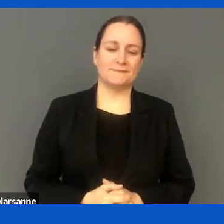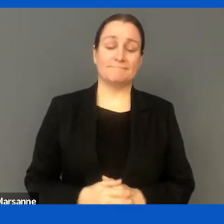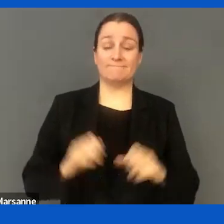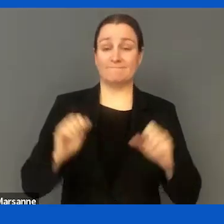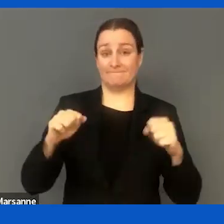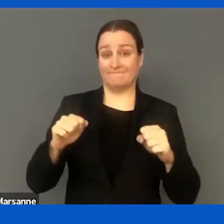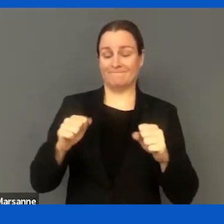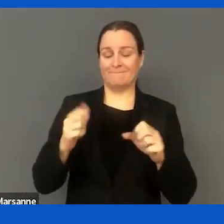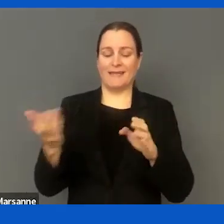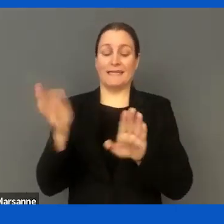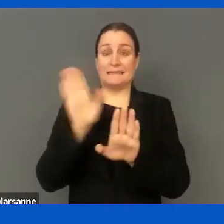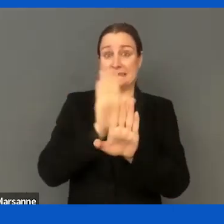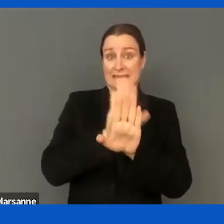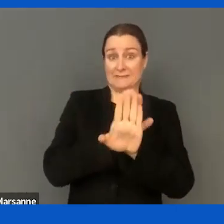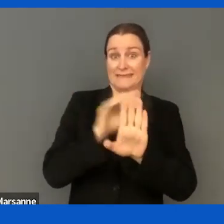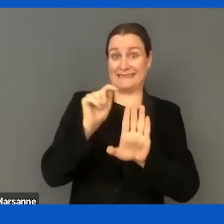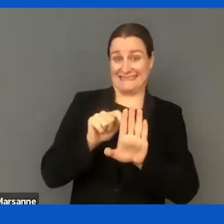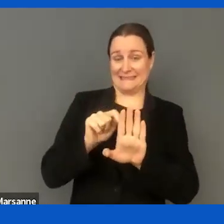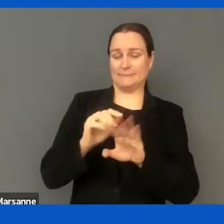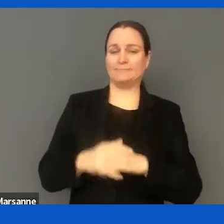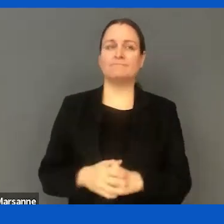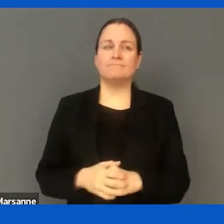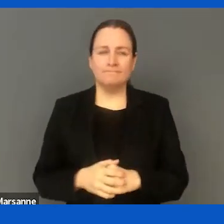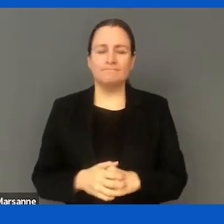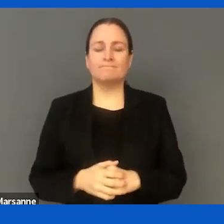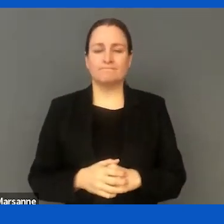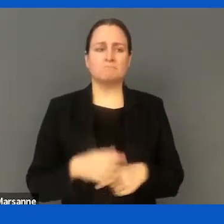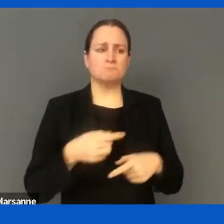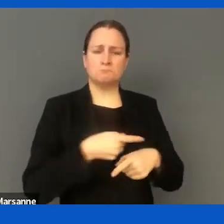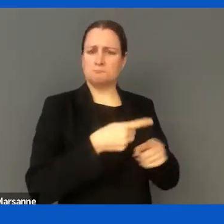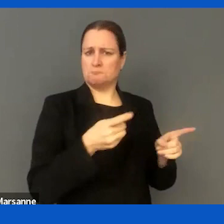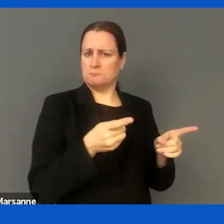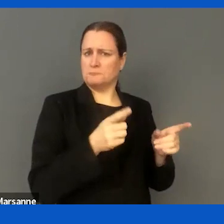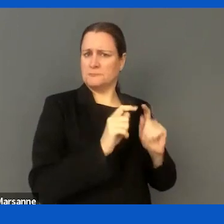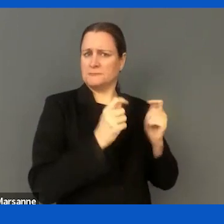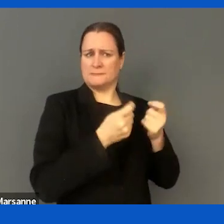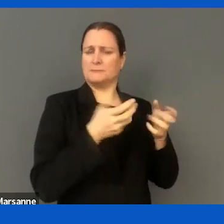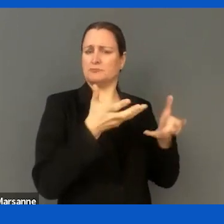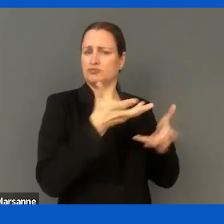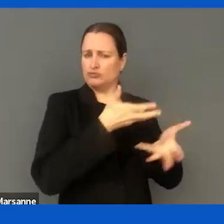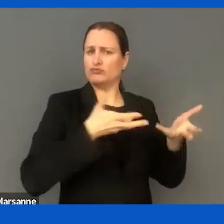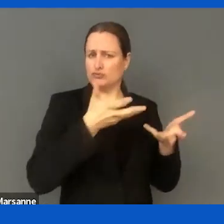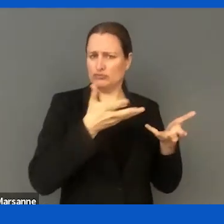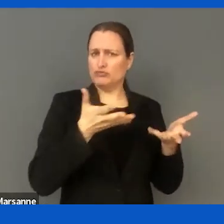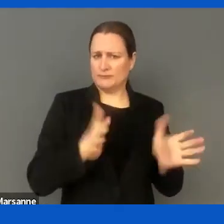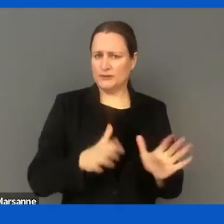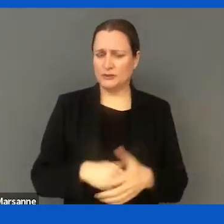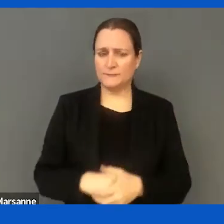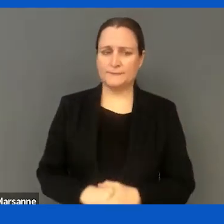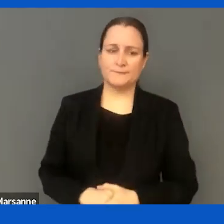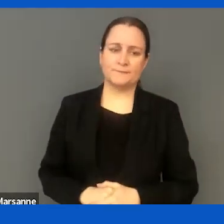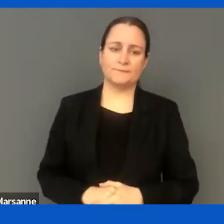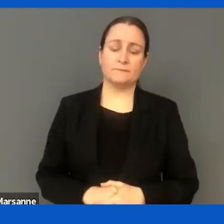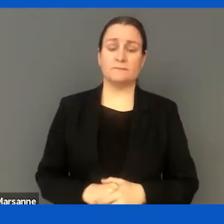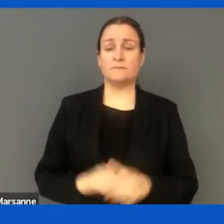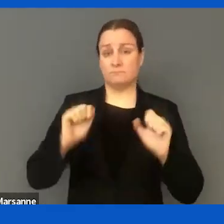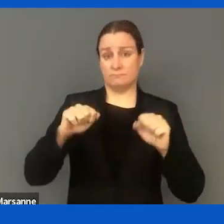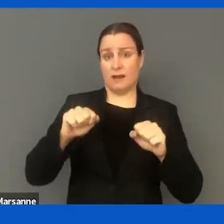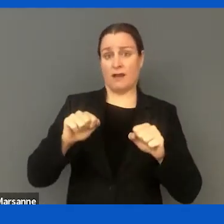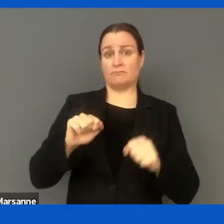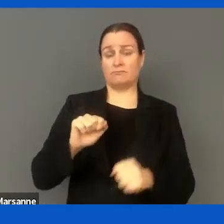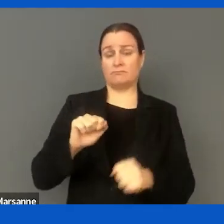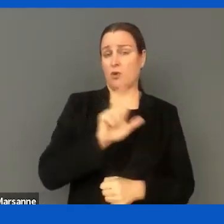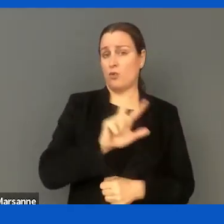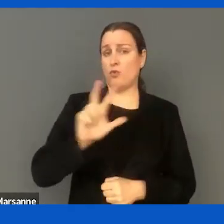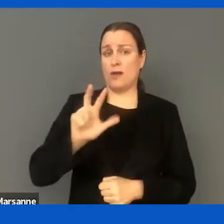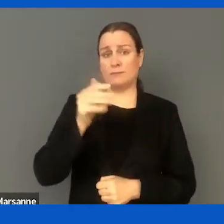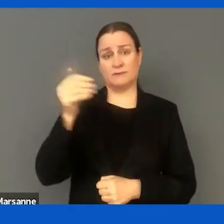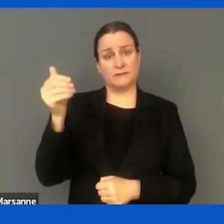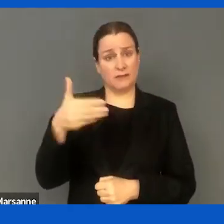people explain something about. Simply tools to be added to websites for the improved. I